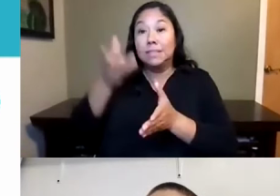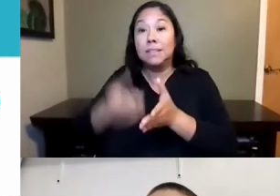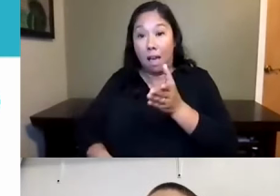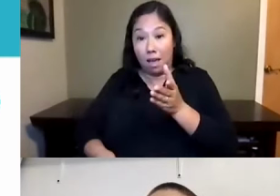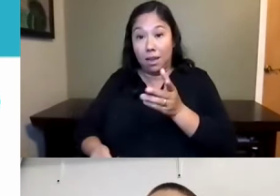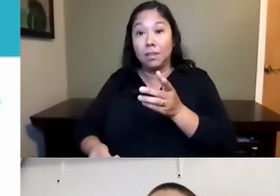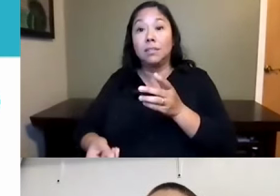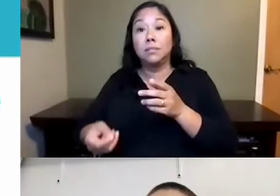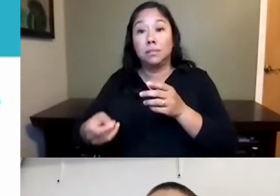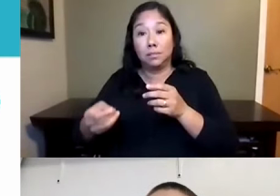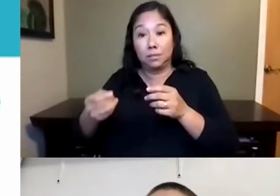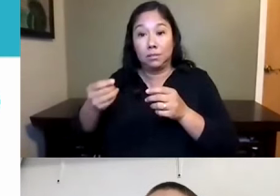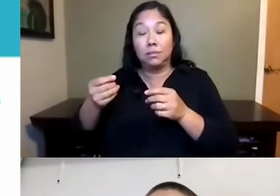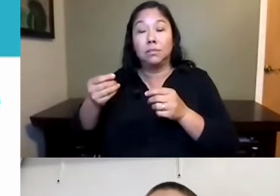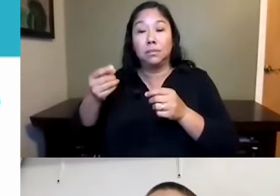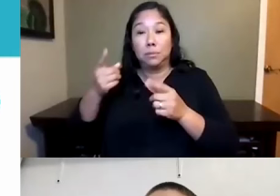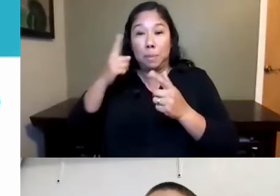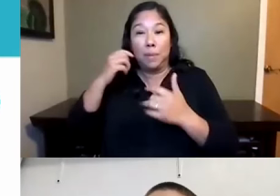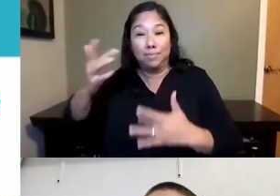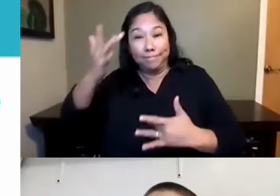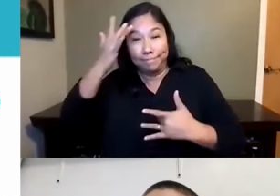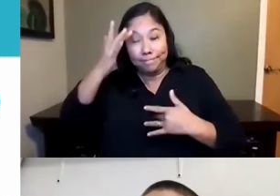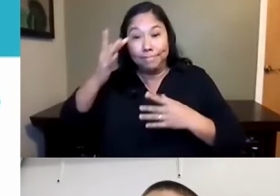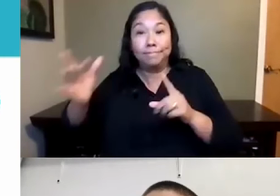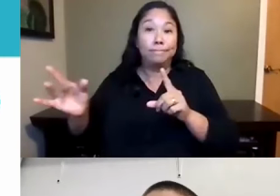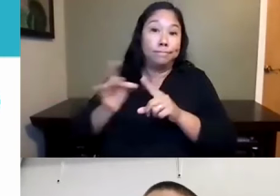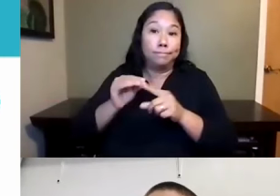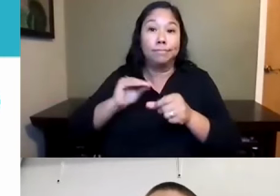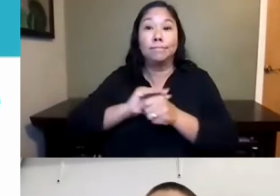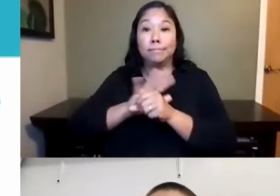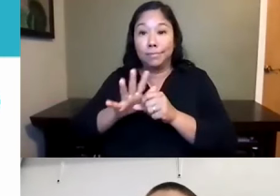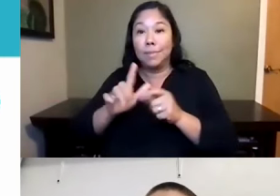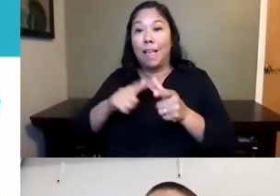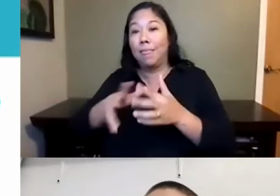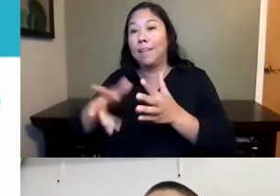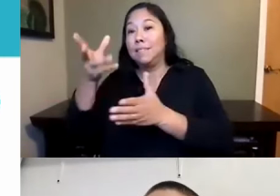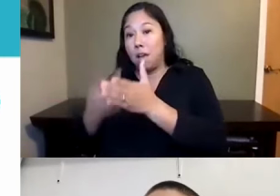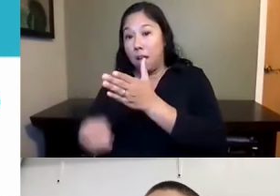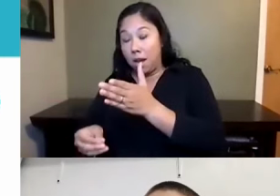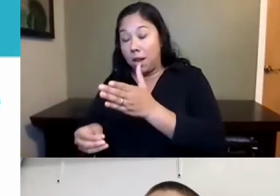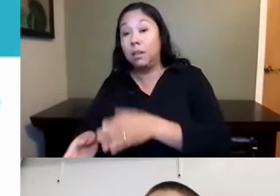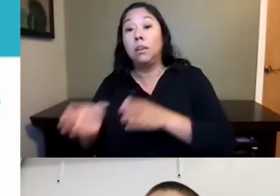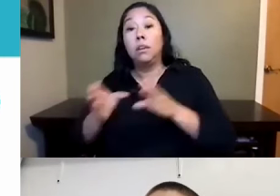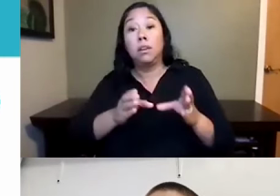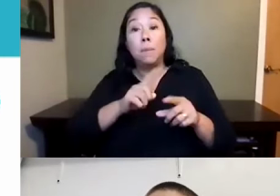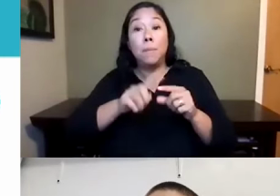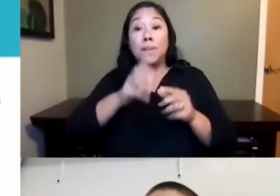But, there are many people who have also gotten COVID-19, and had maybe no or mild symptoms, and